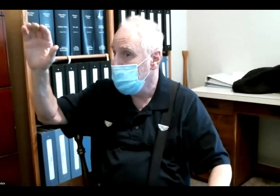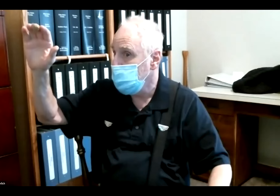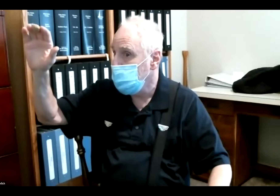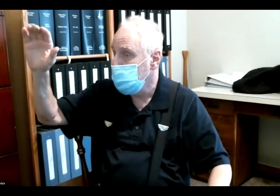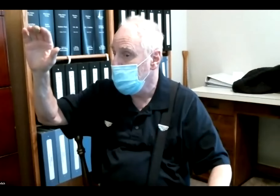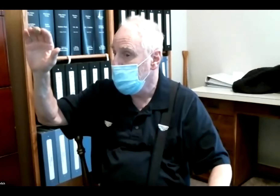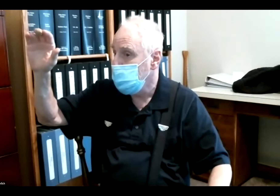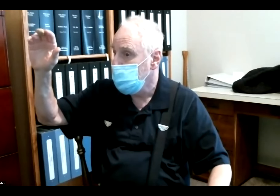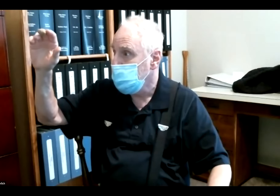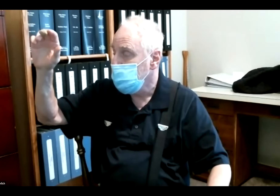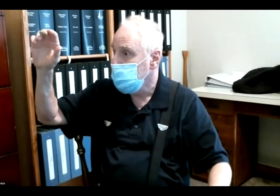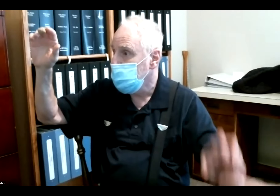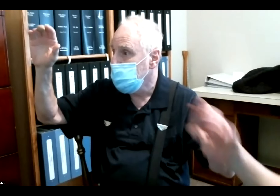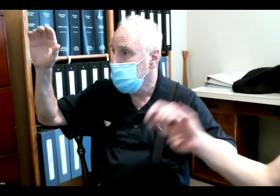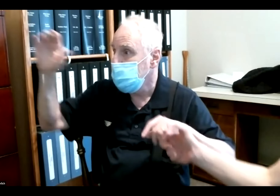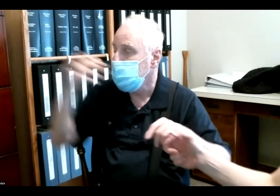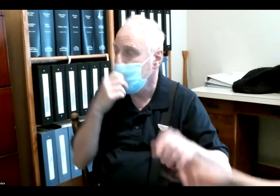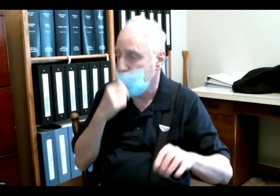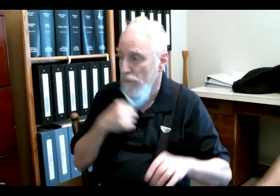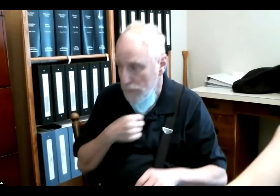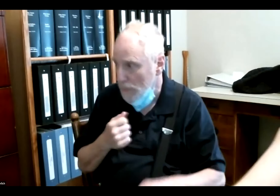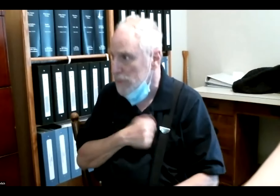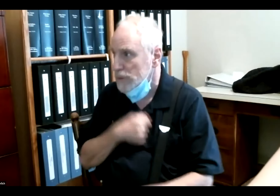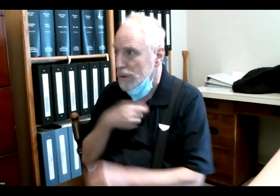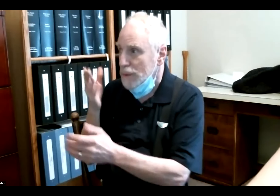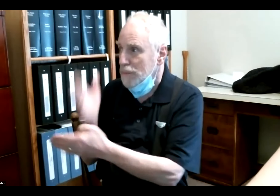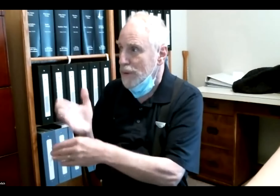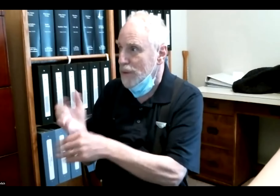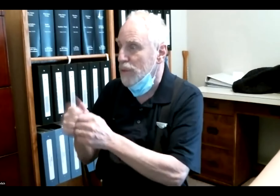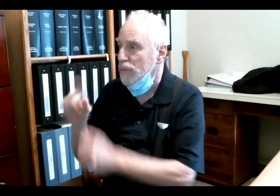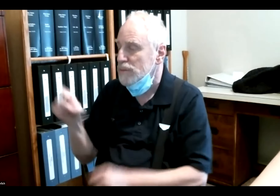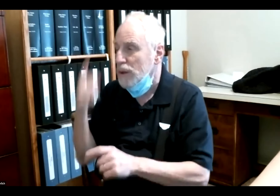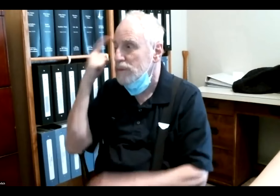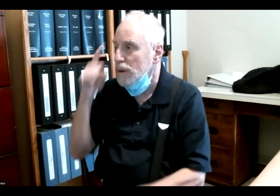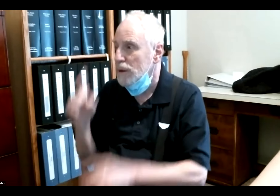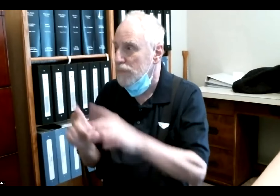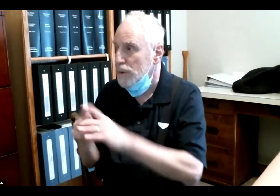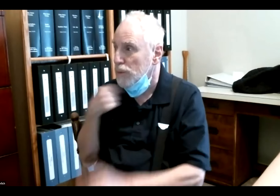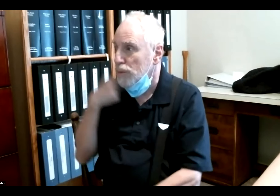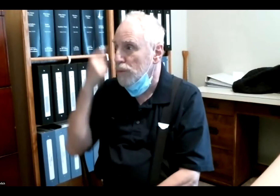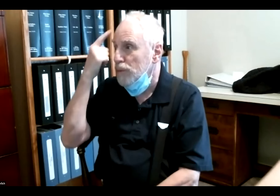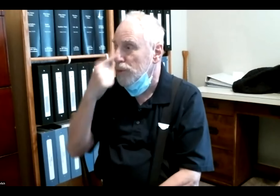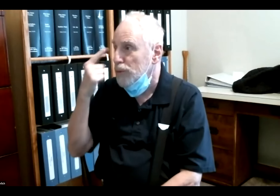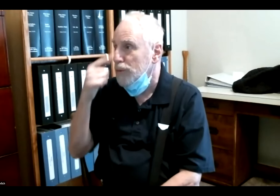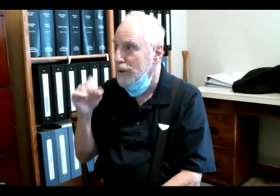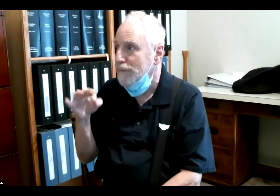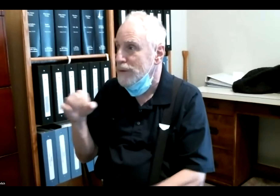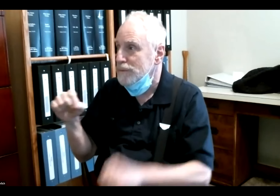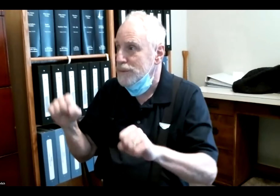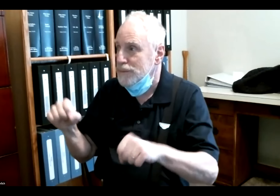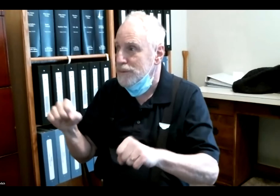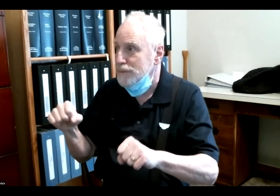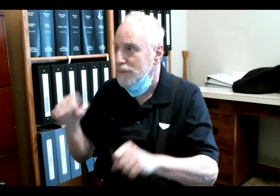Stephen? >> Stephen: Sorry, I keep asking but I'm wondering